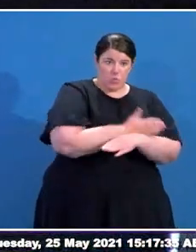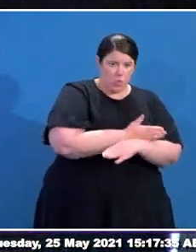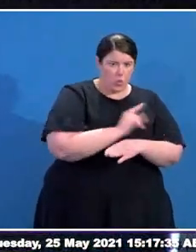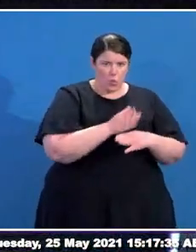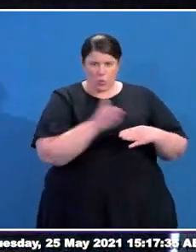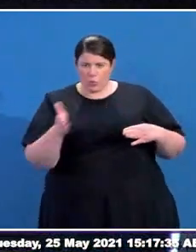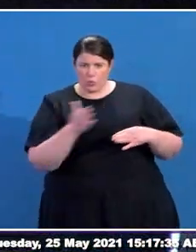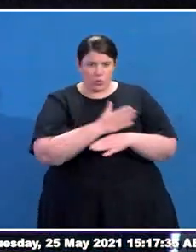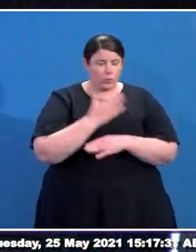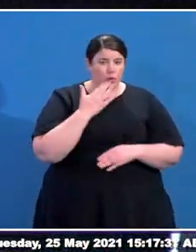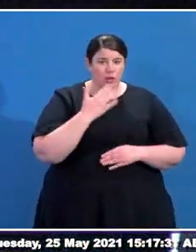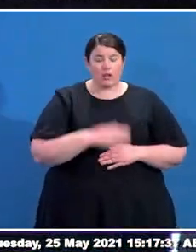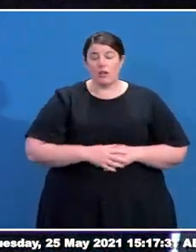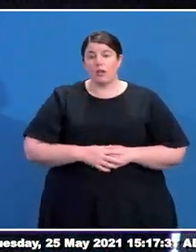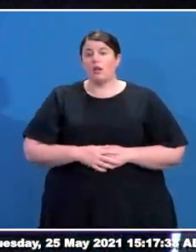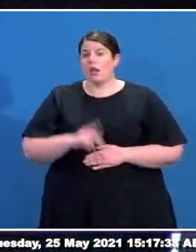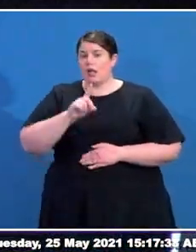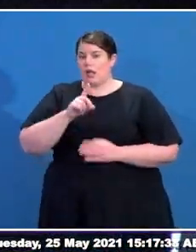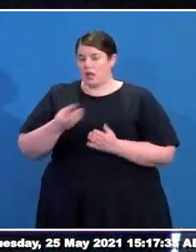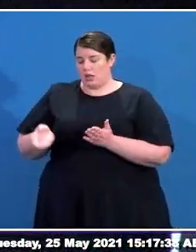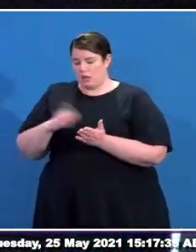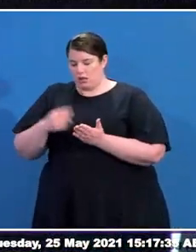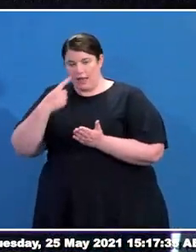It will say on the front page when I interviewed him.